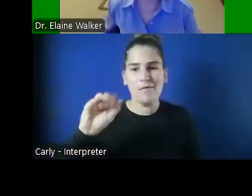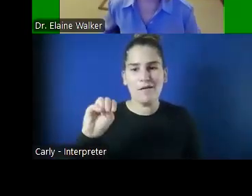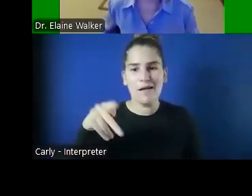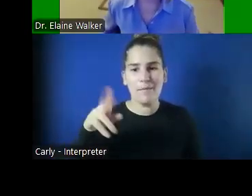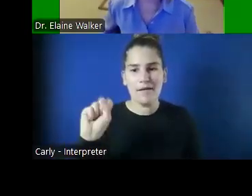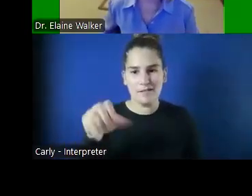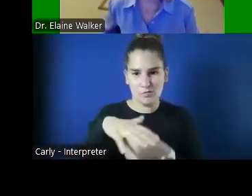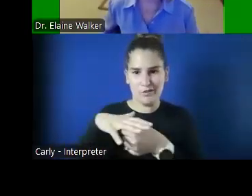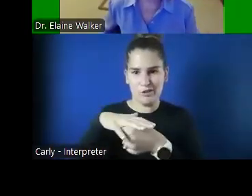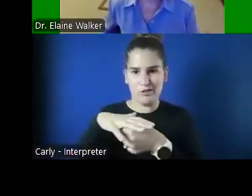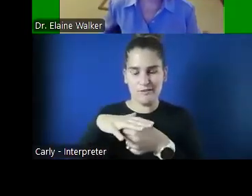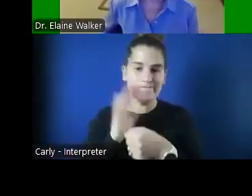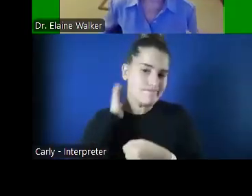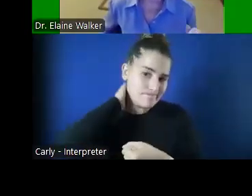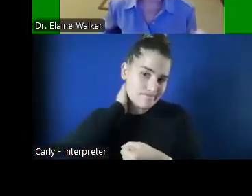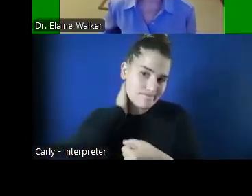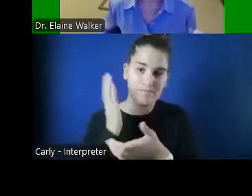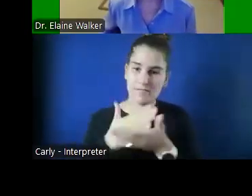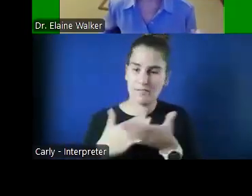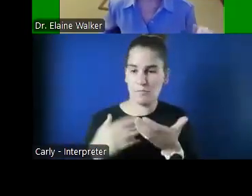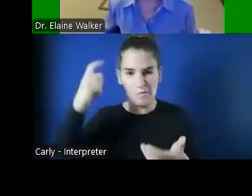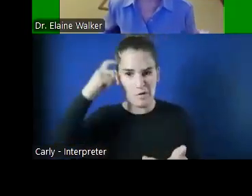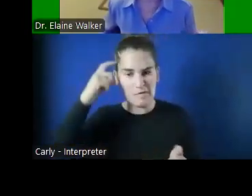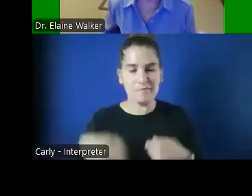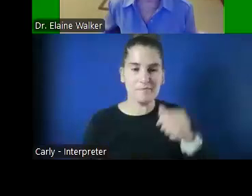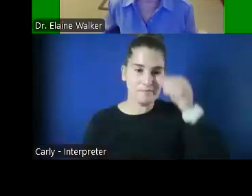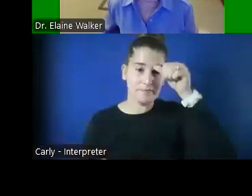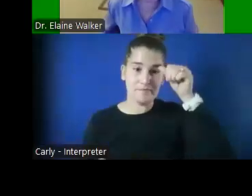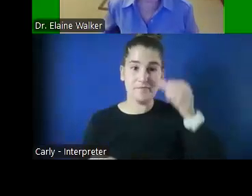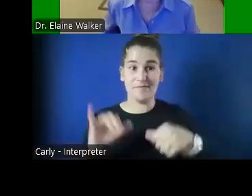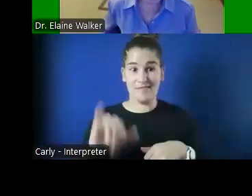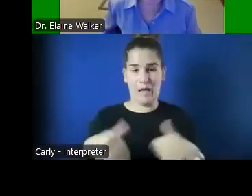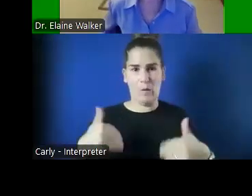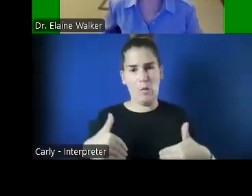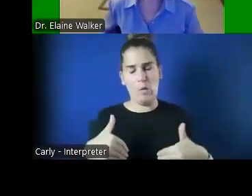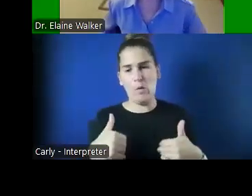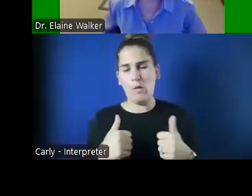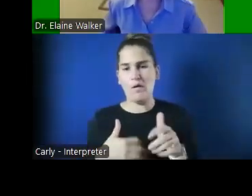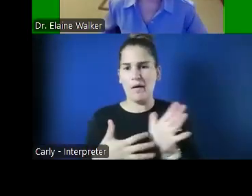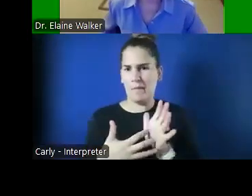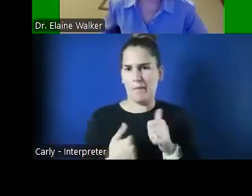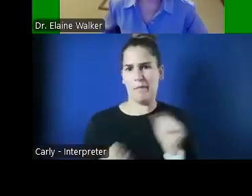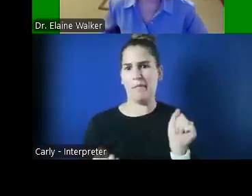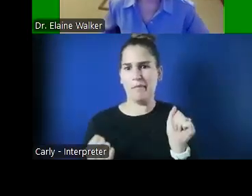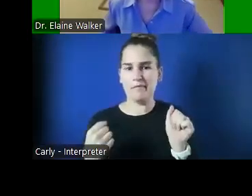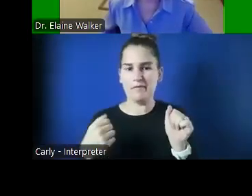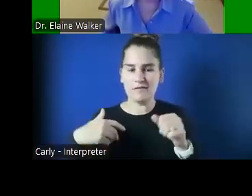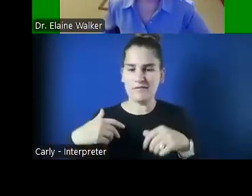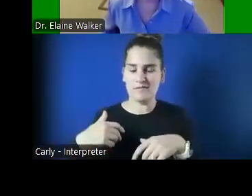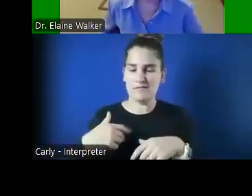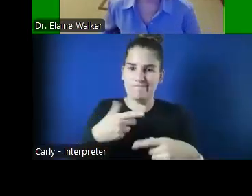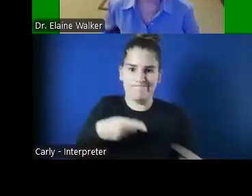that the hippocampus is particularly vulnerable to adverse effects of heightened glucocorticoids